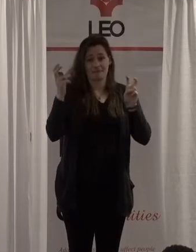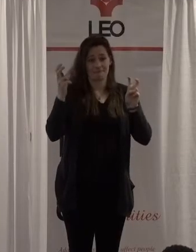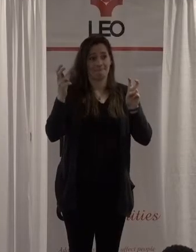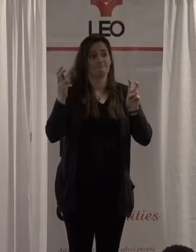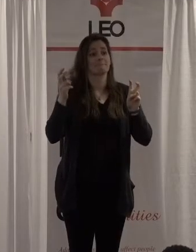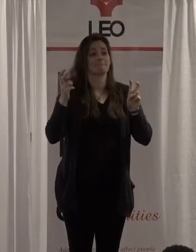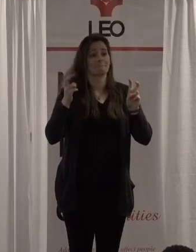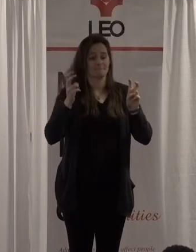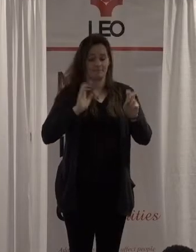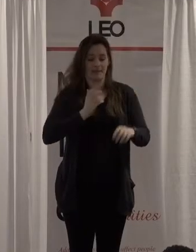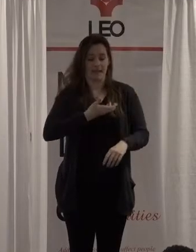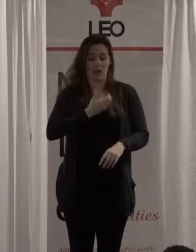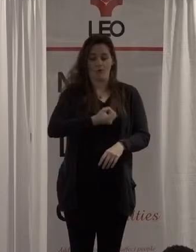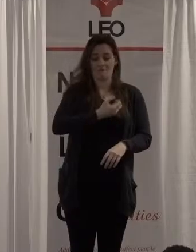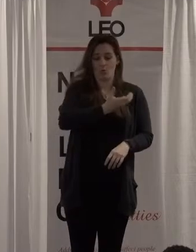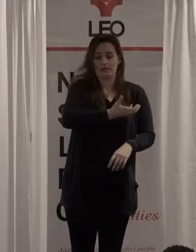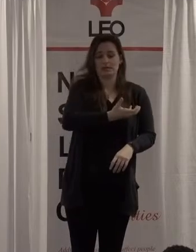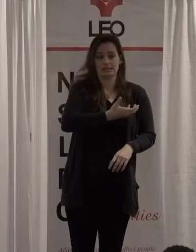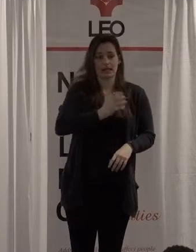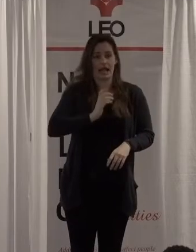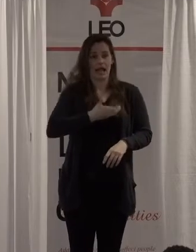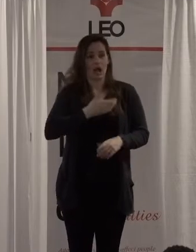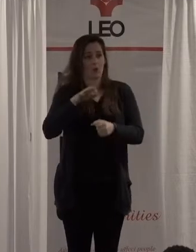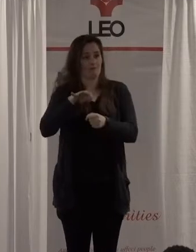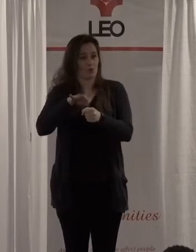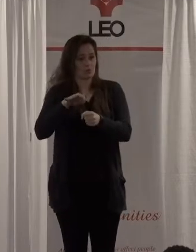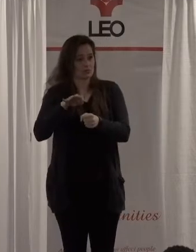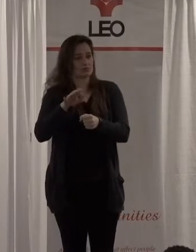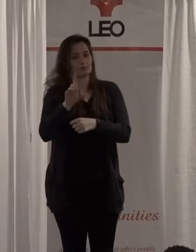OUR VOICES, OUR VOTES, DISABILITY RIGHTS IN ACTION.